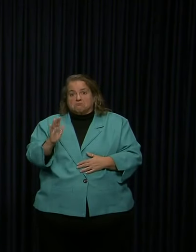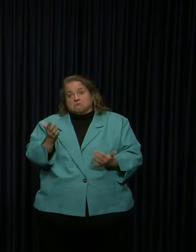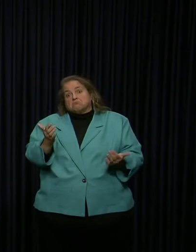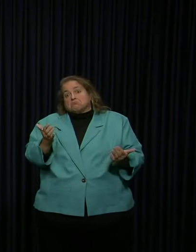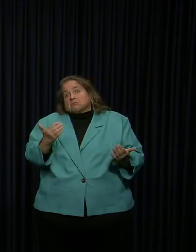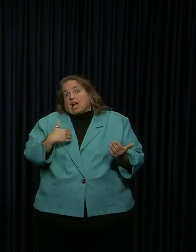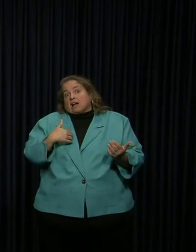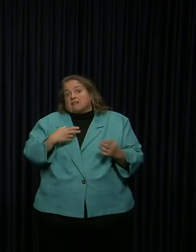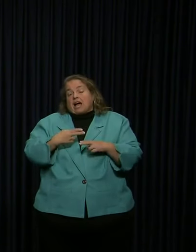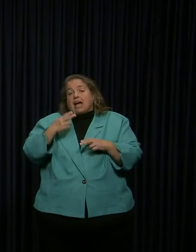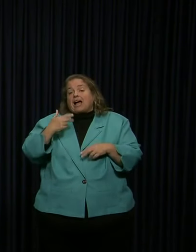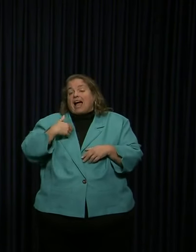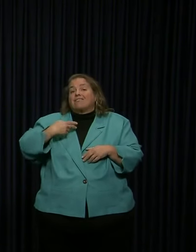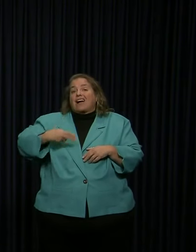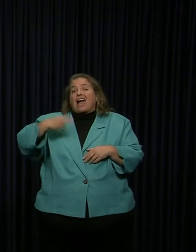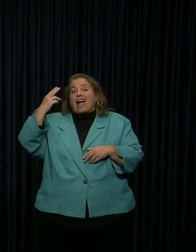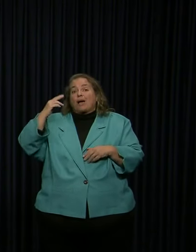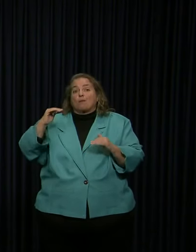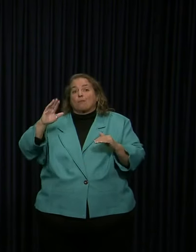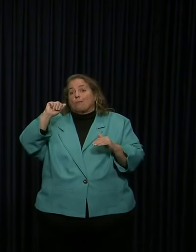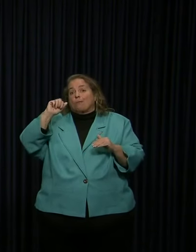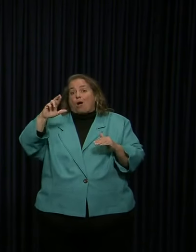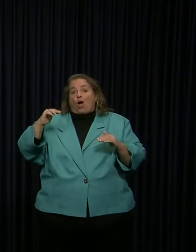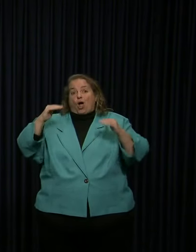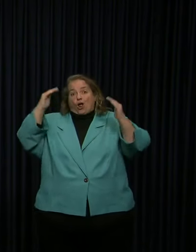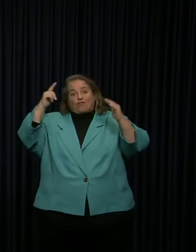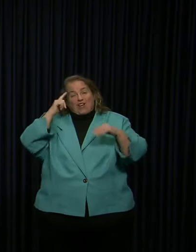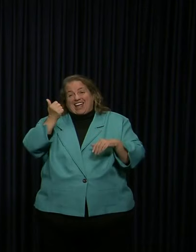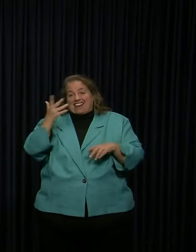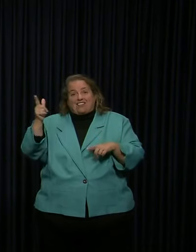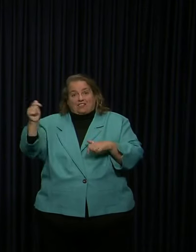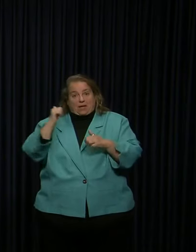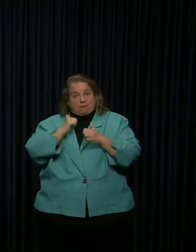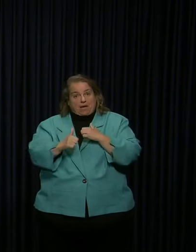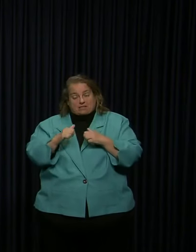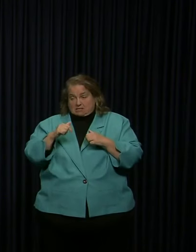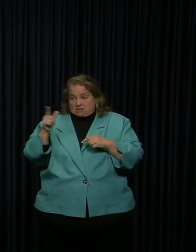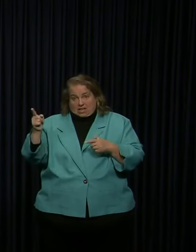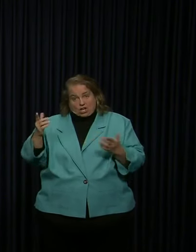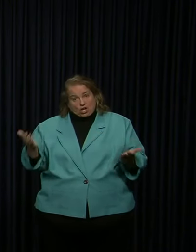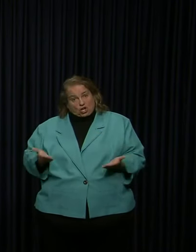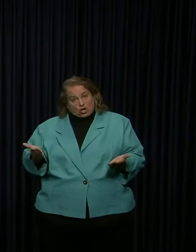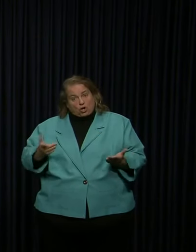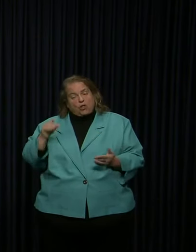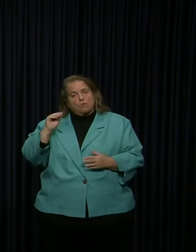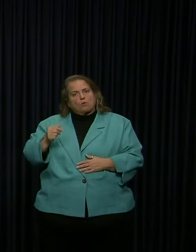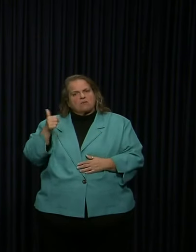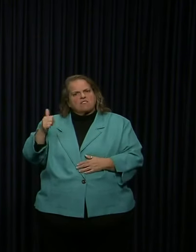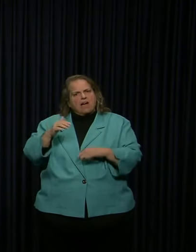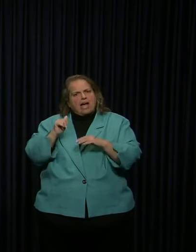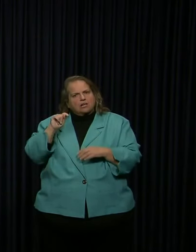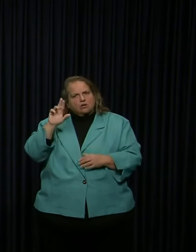ADMINISTERED COVID-19 TESTS